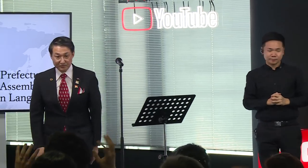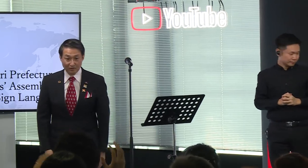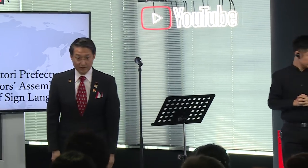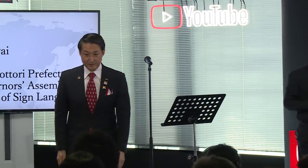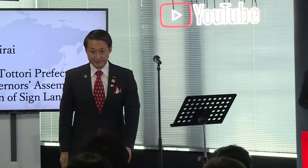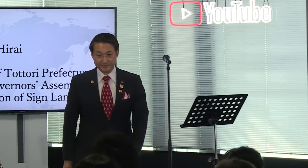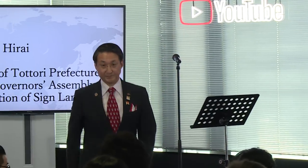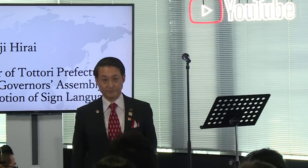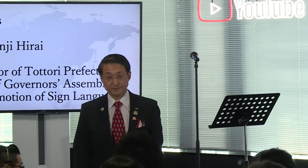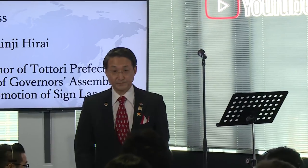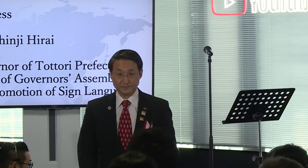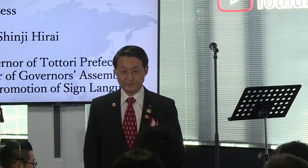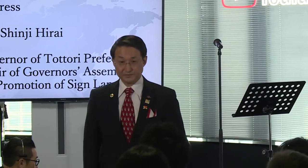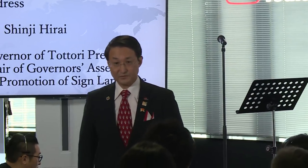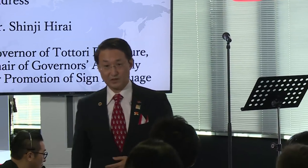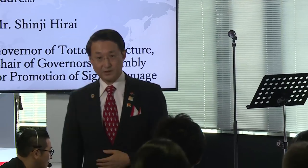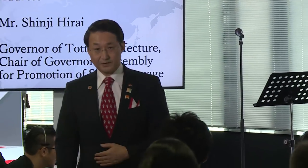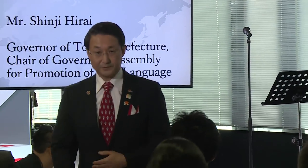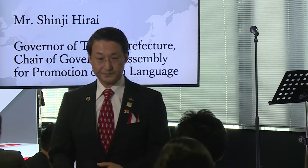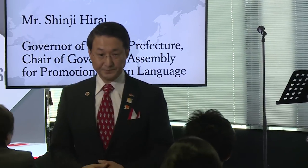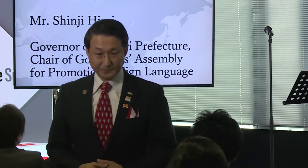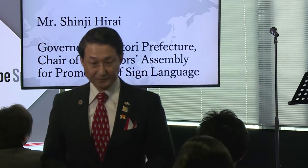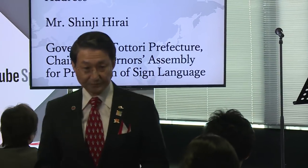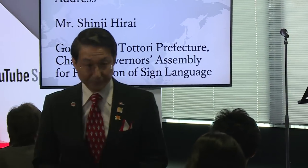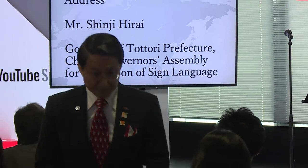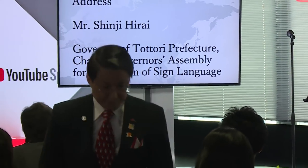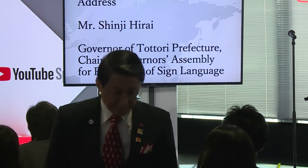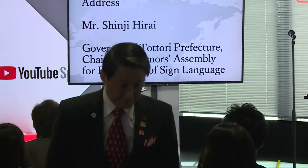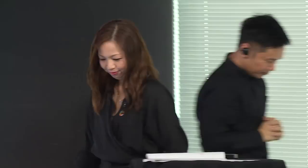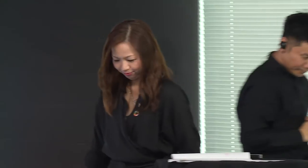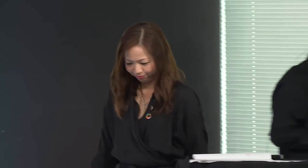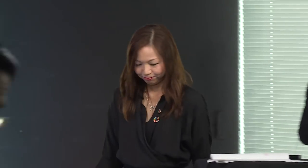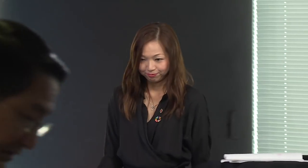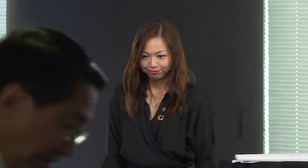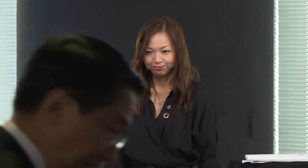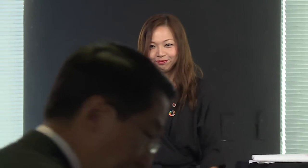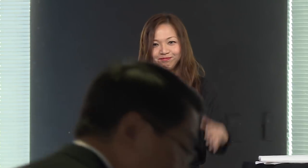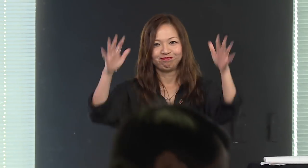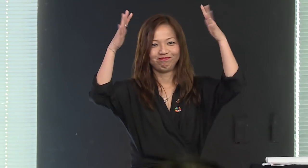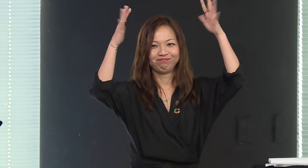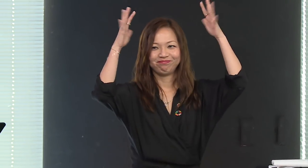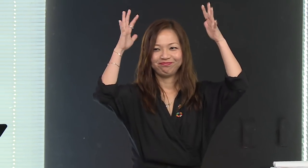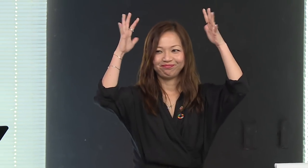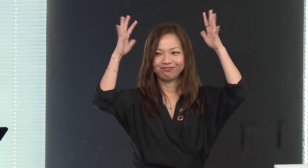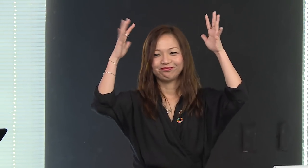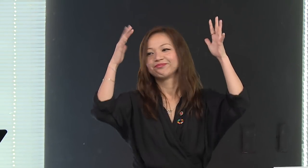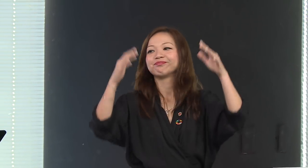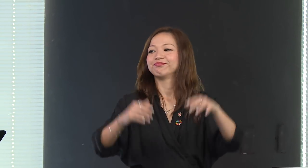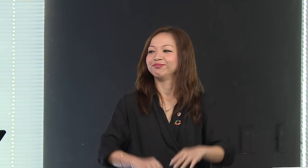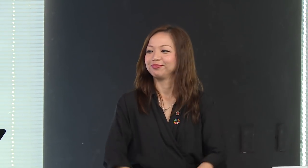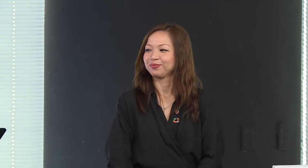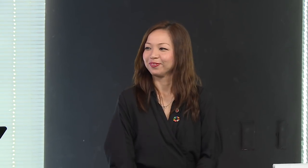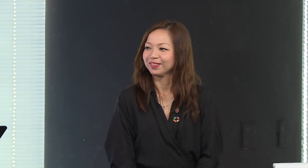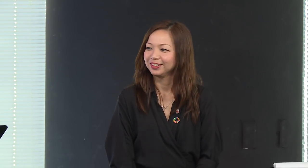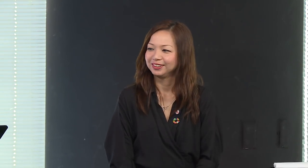All of us together will need to join hands to create a new era. So let us do it to go. Once again, congratulations.